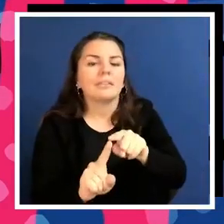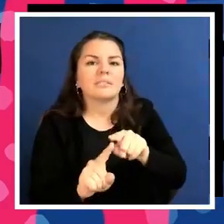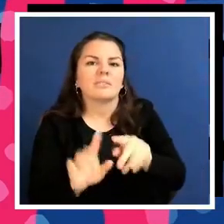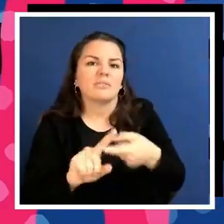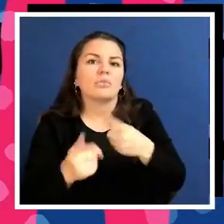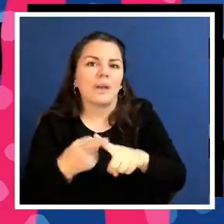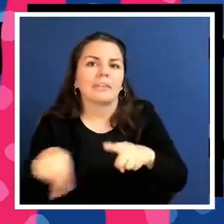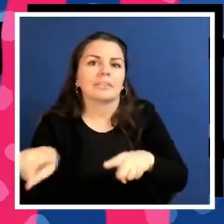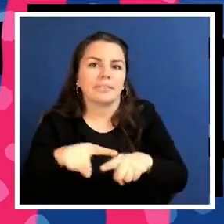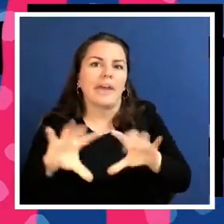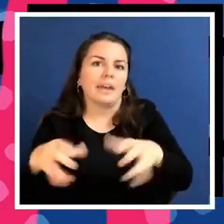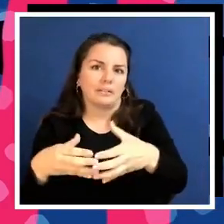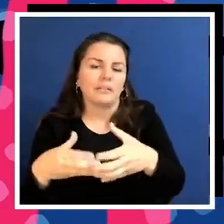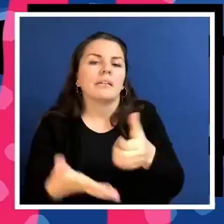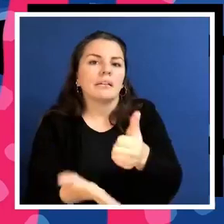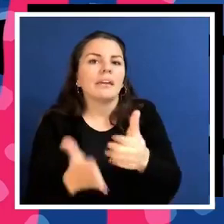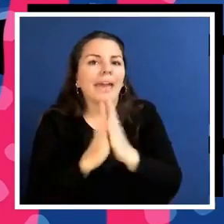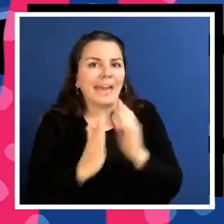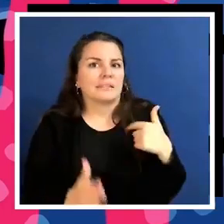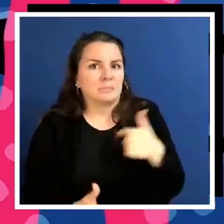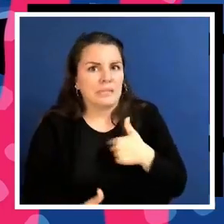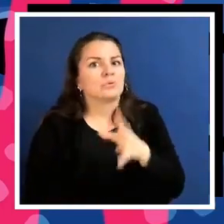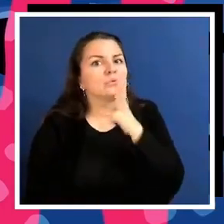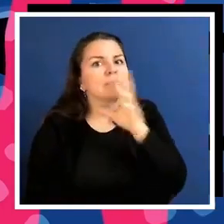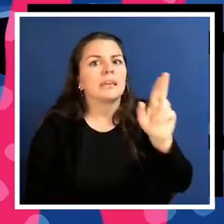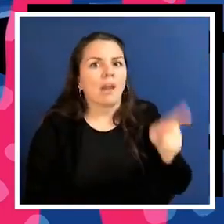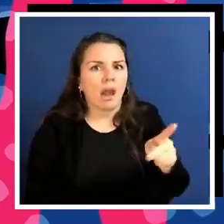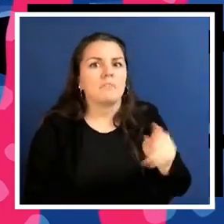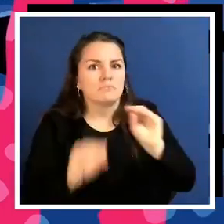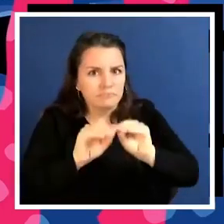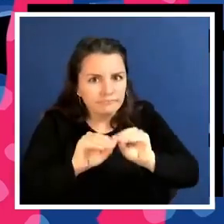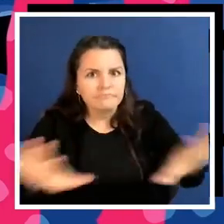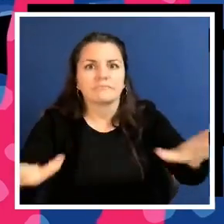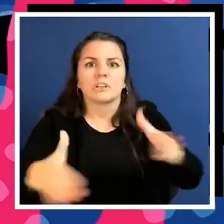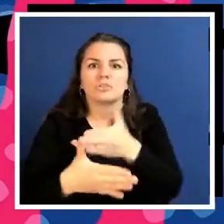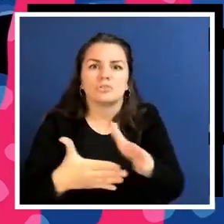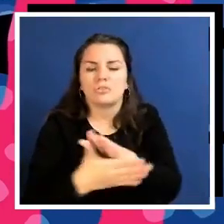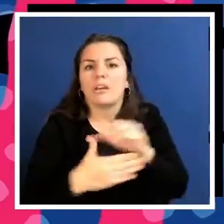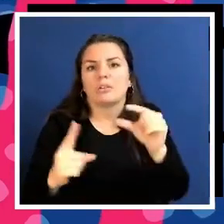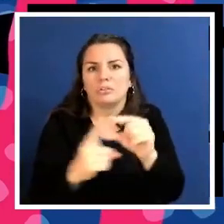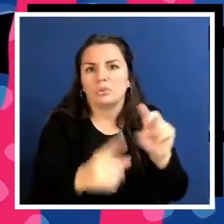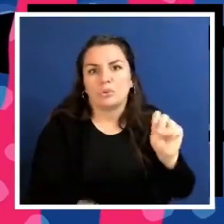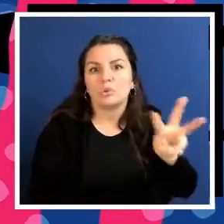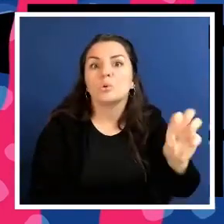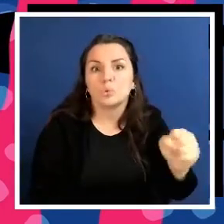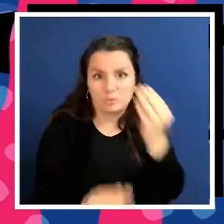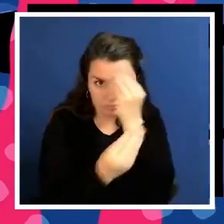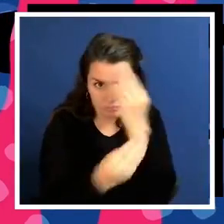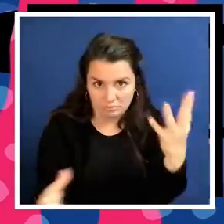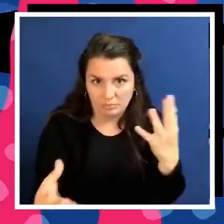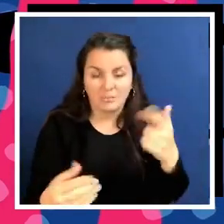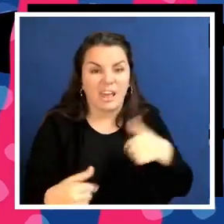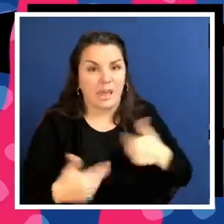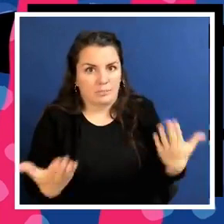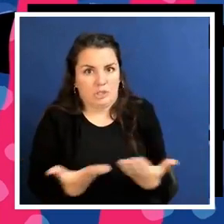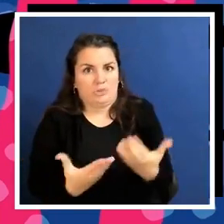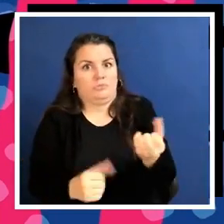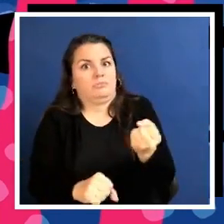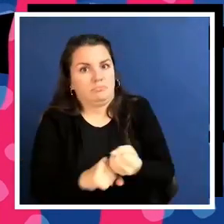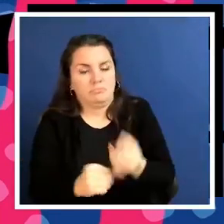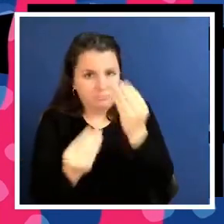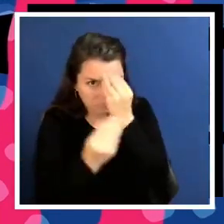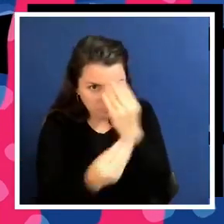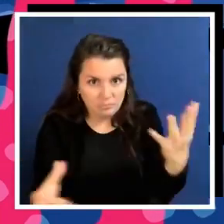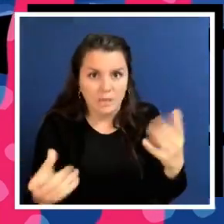HAVE HEARD ABOUT THIS PROGRAM.